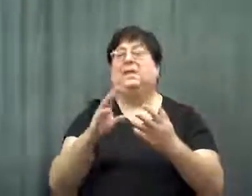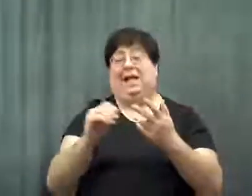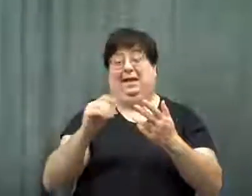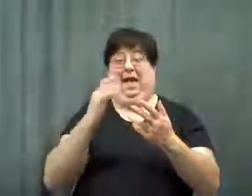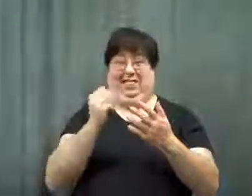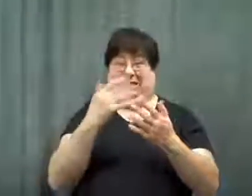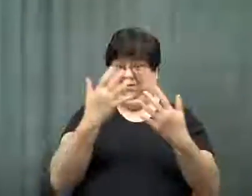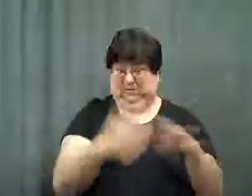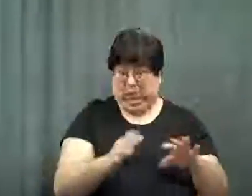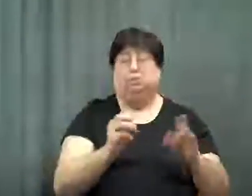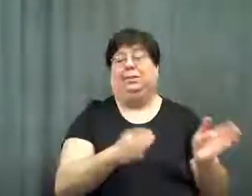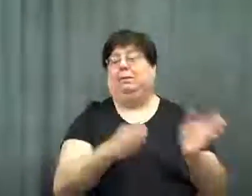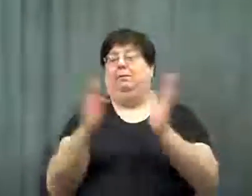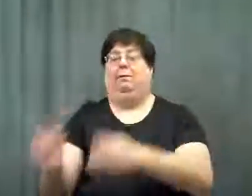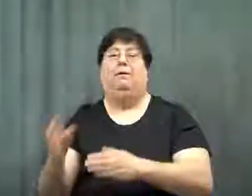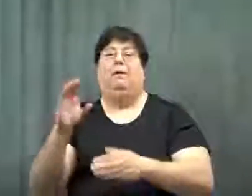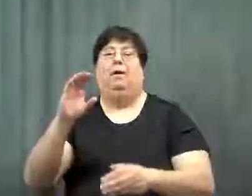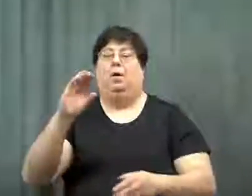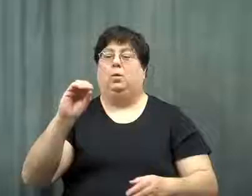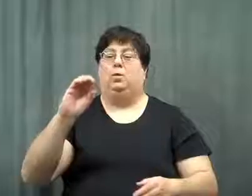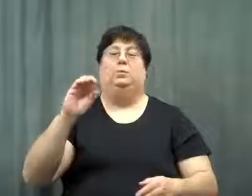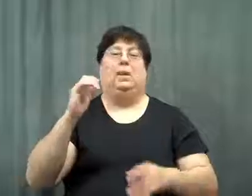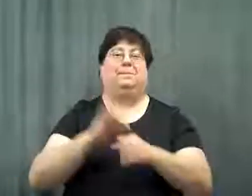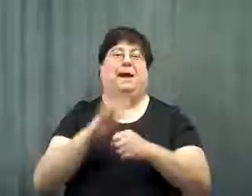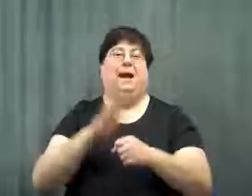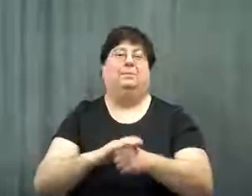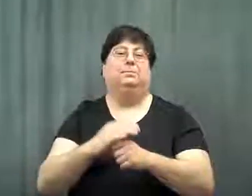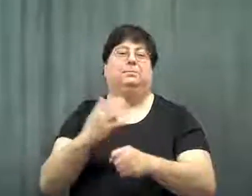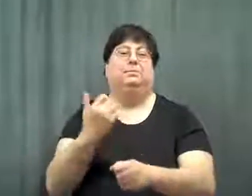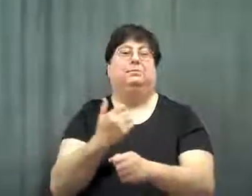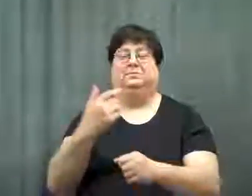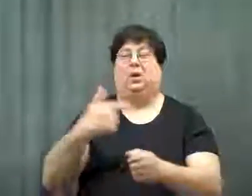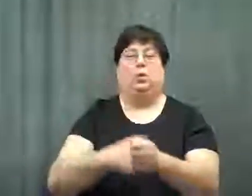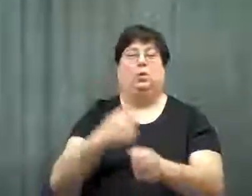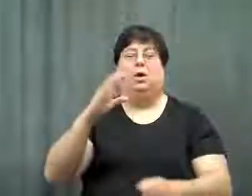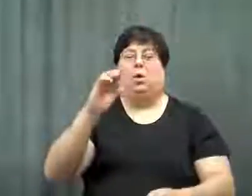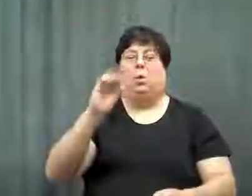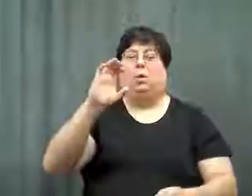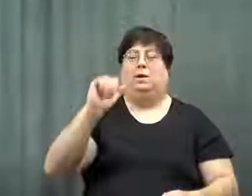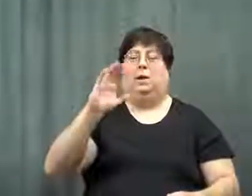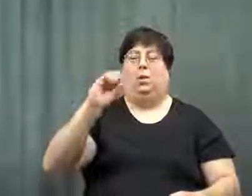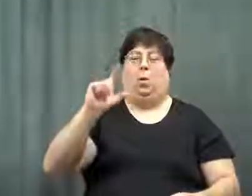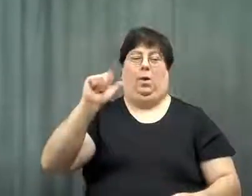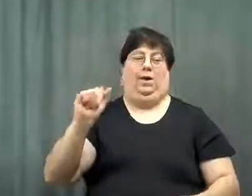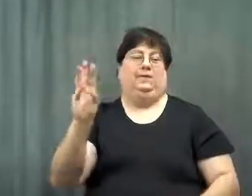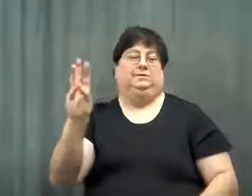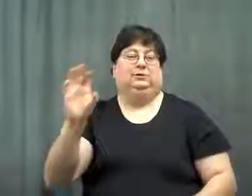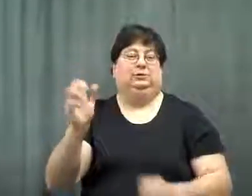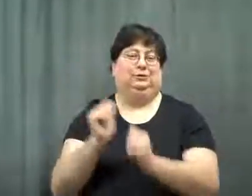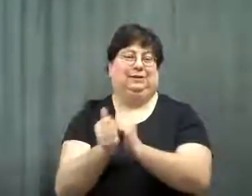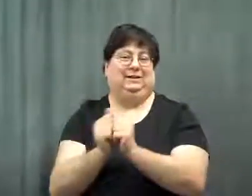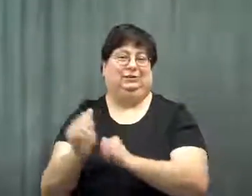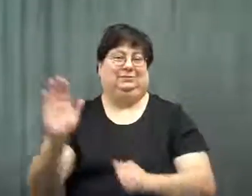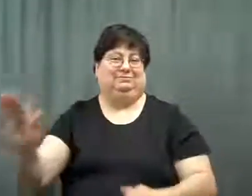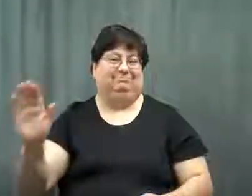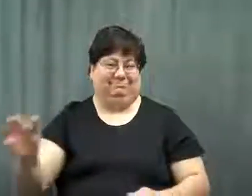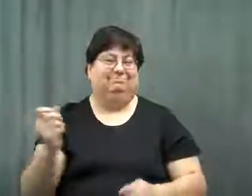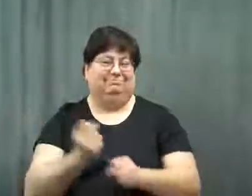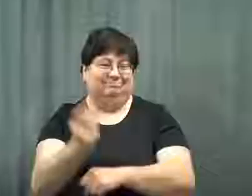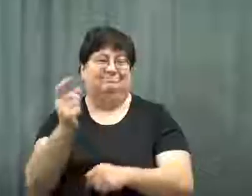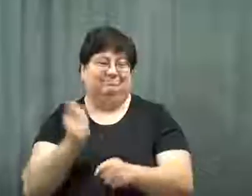Following that is the Coca Cola 600 race.